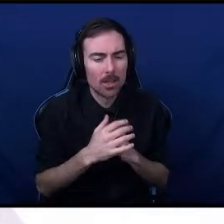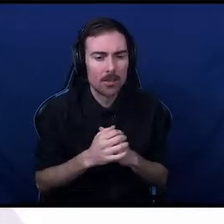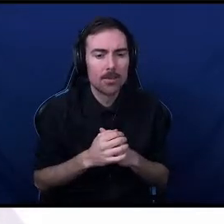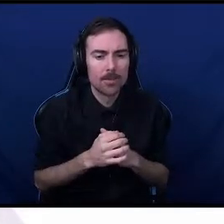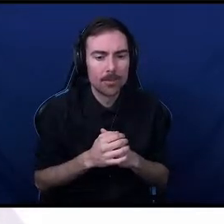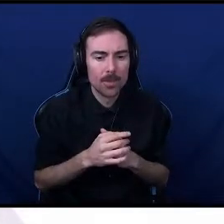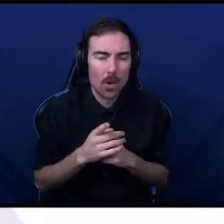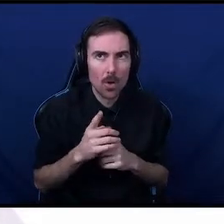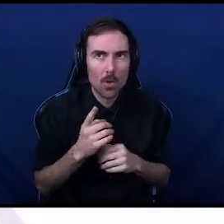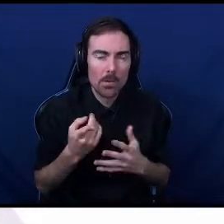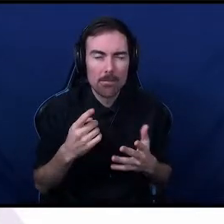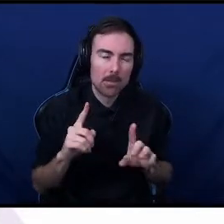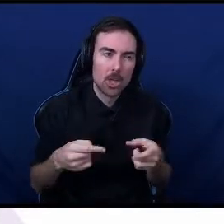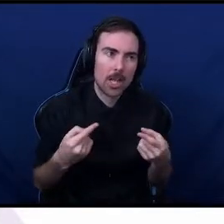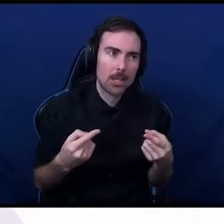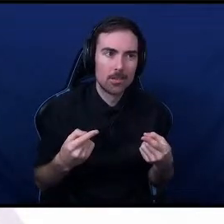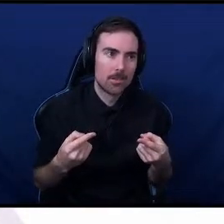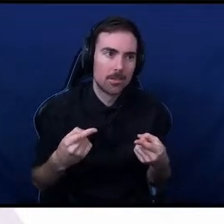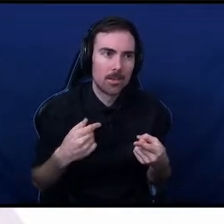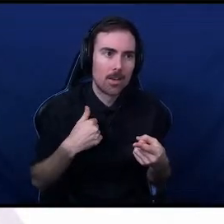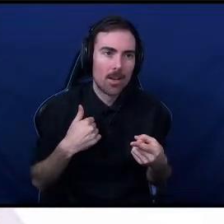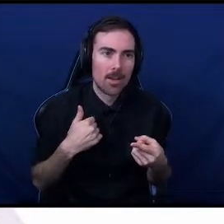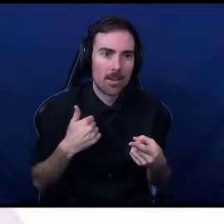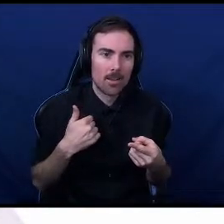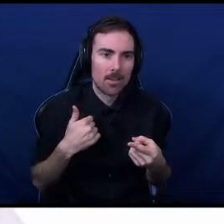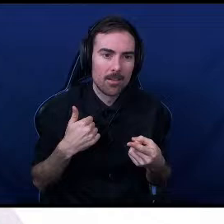I I often found I was coming up against